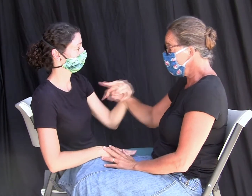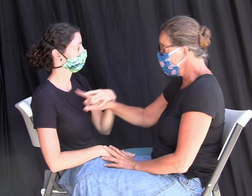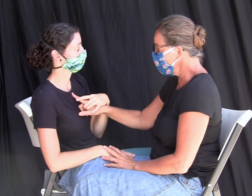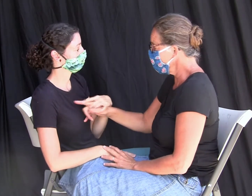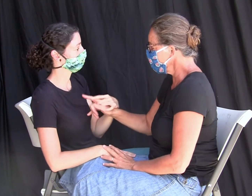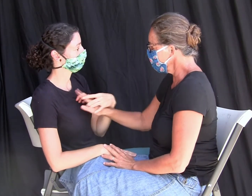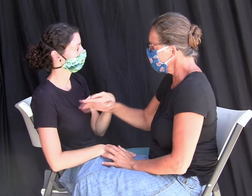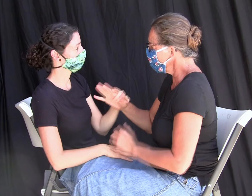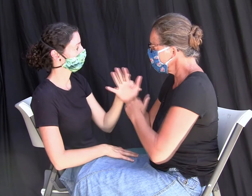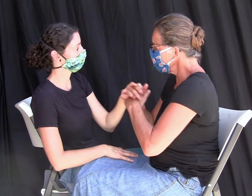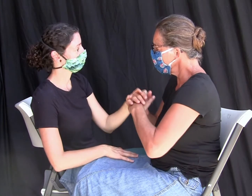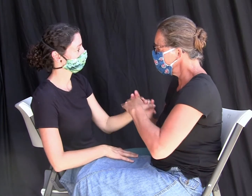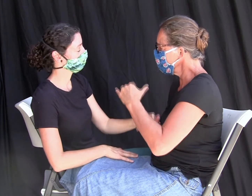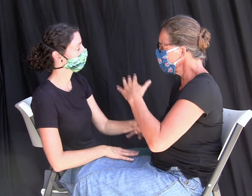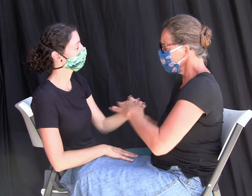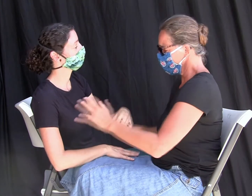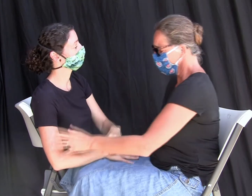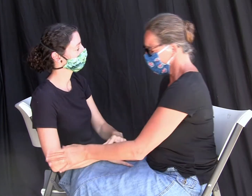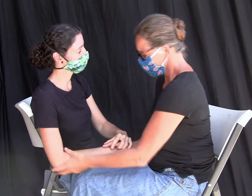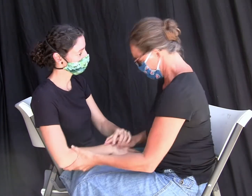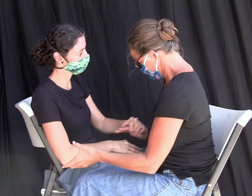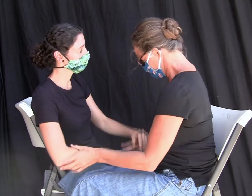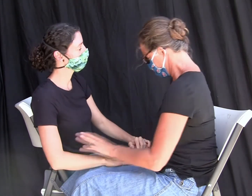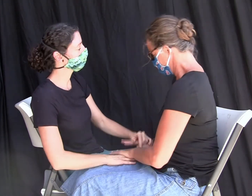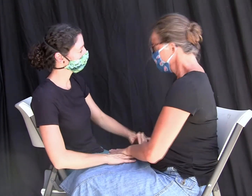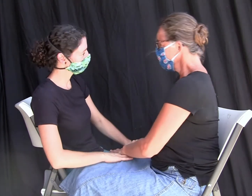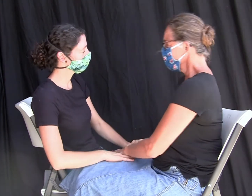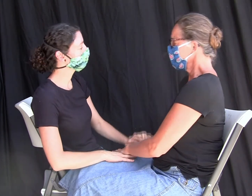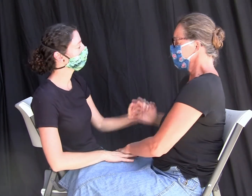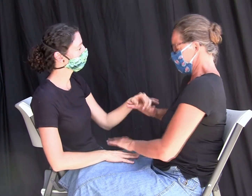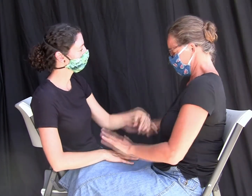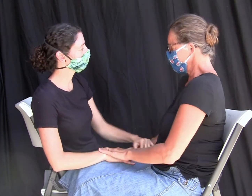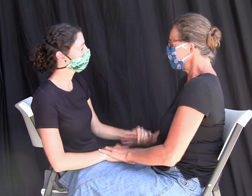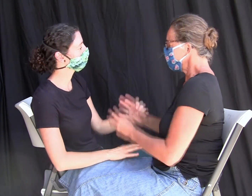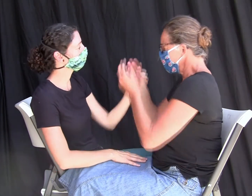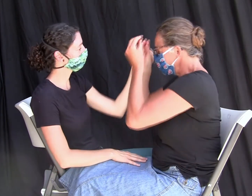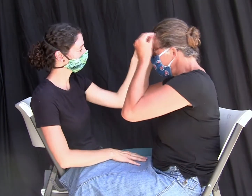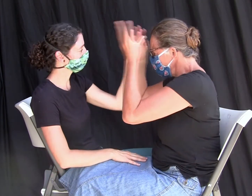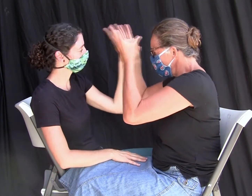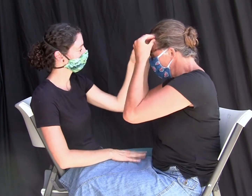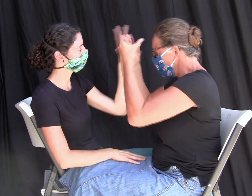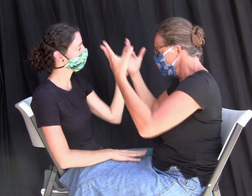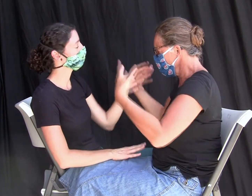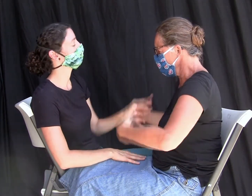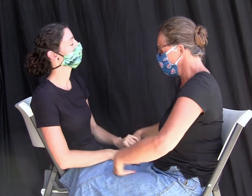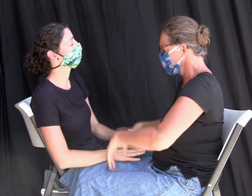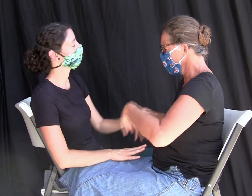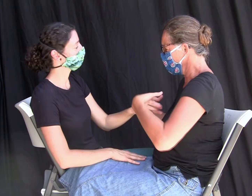This impedes growth and learning. However, if others remain in touch and co-present with DeafBlind children,